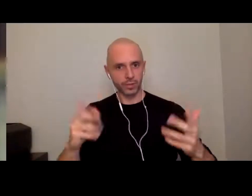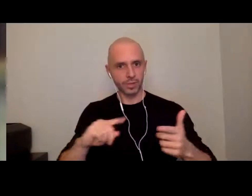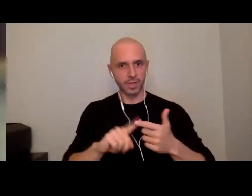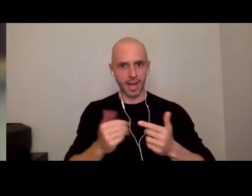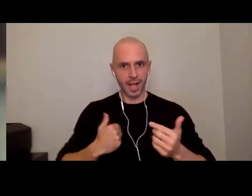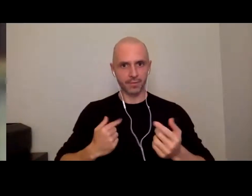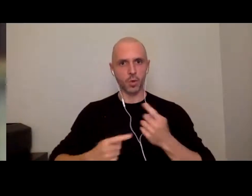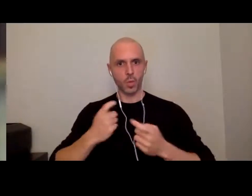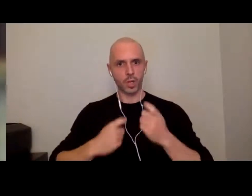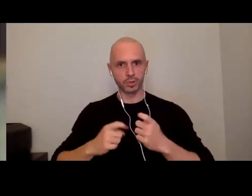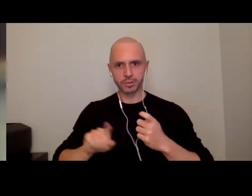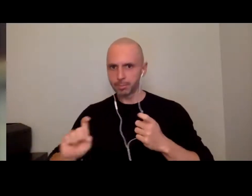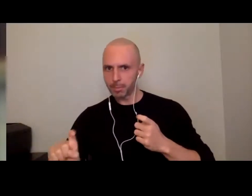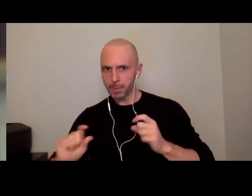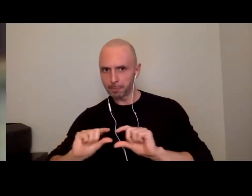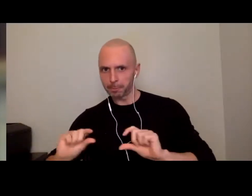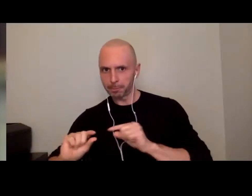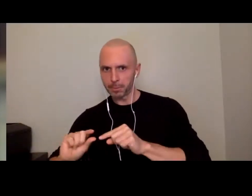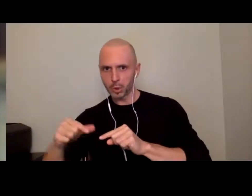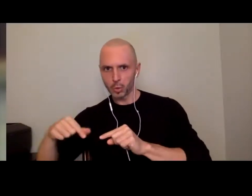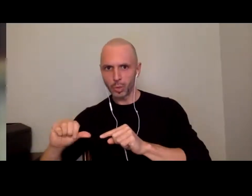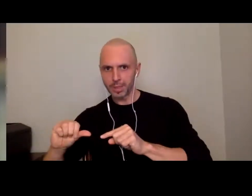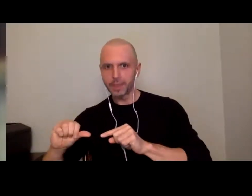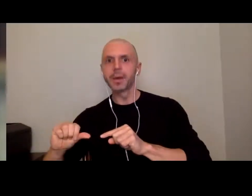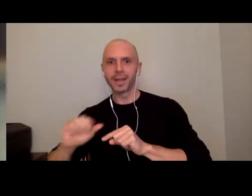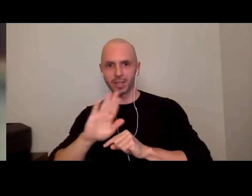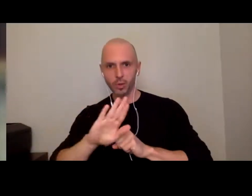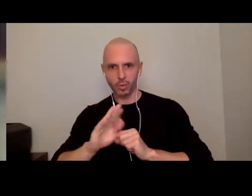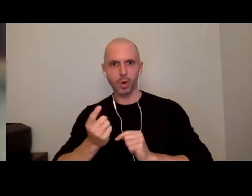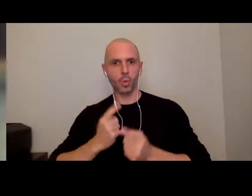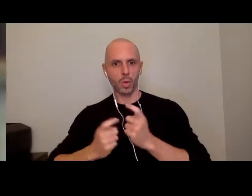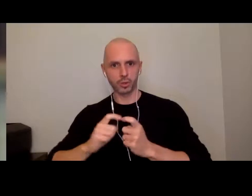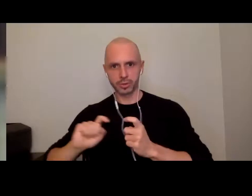and lastly in the case of a technical difficulty please remain patient while we correct the issue.